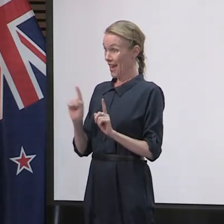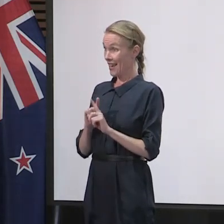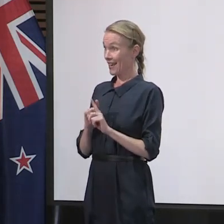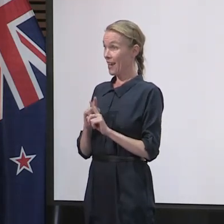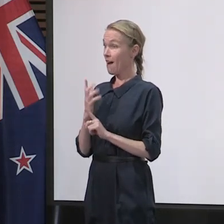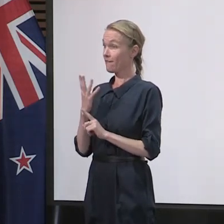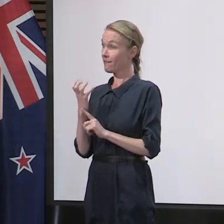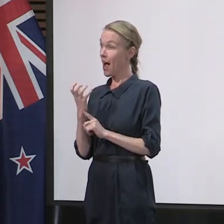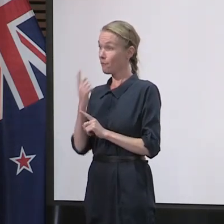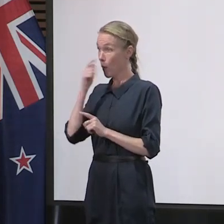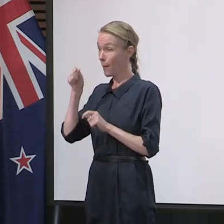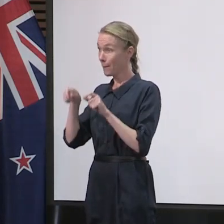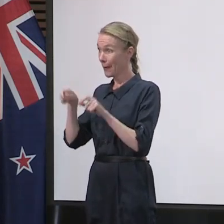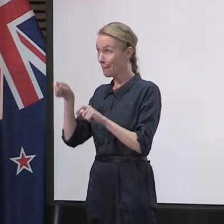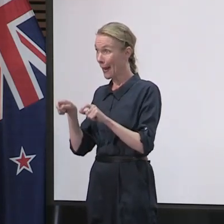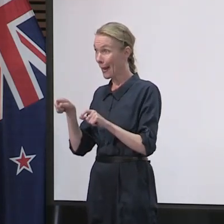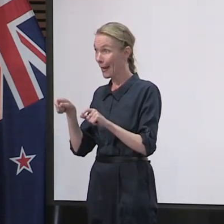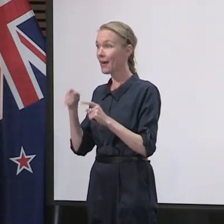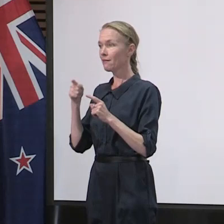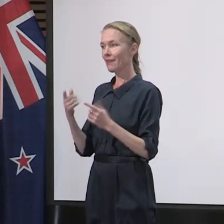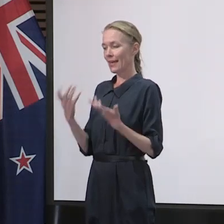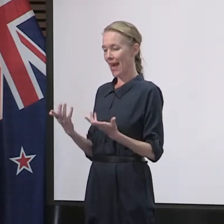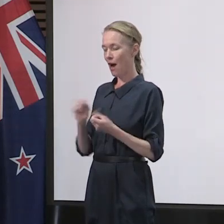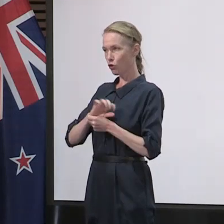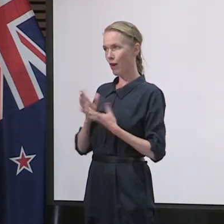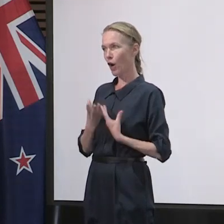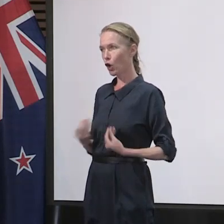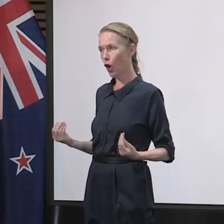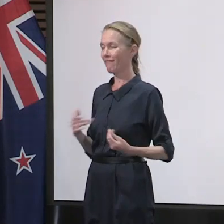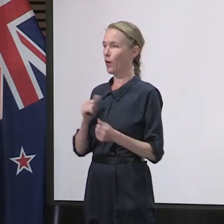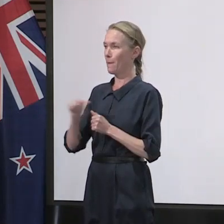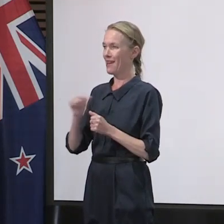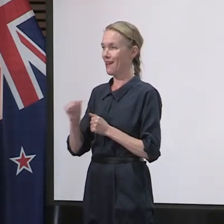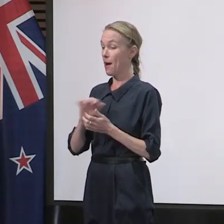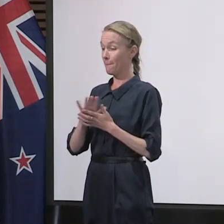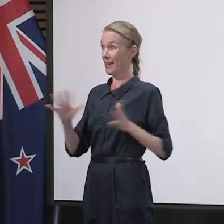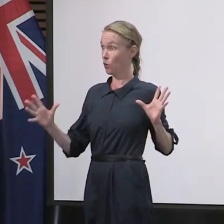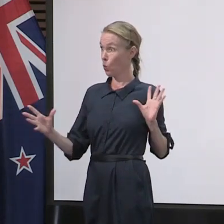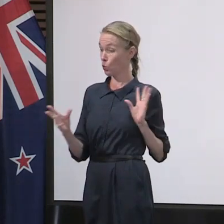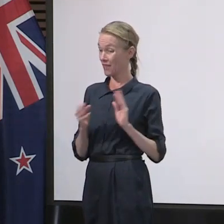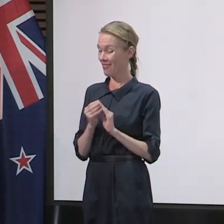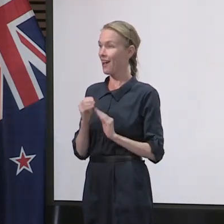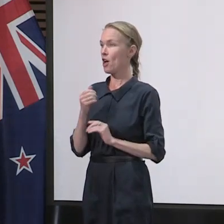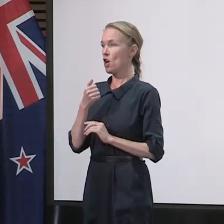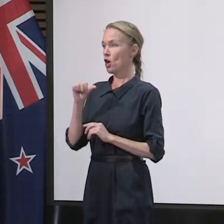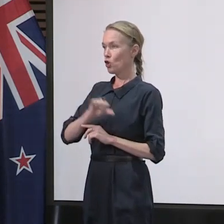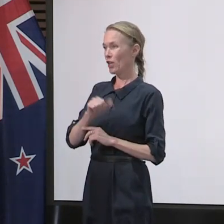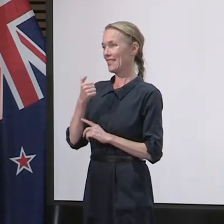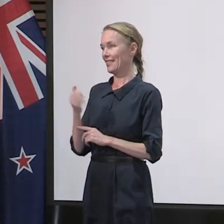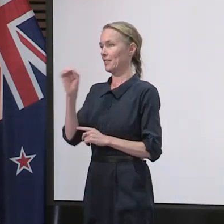of confirmed and probable